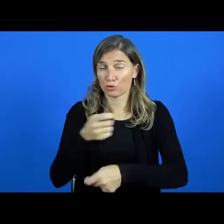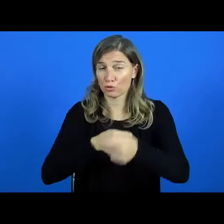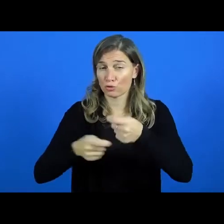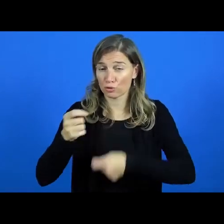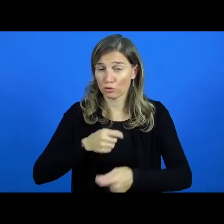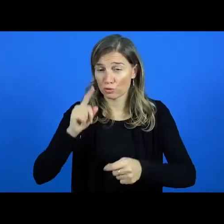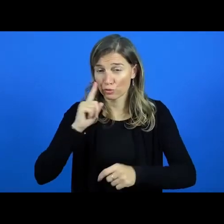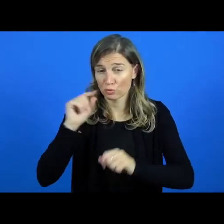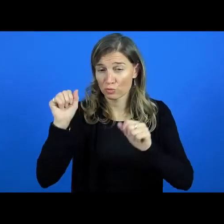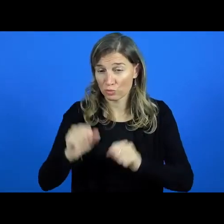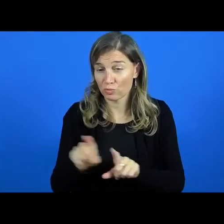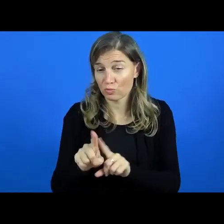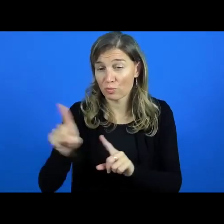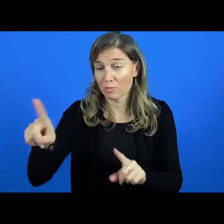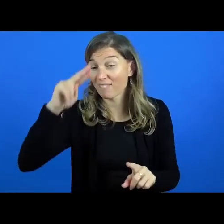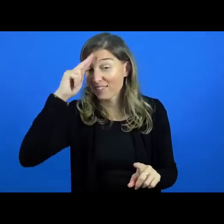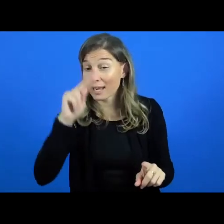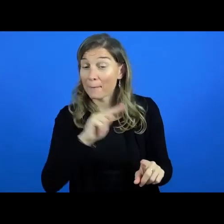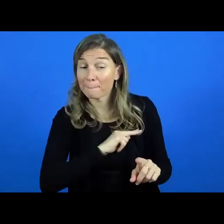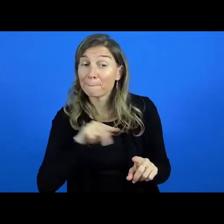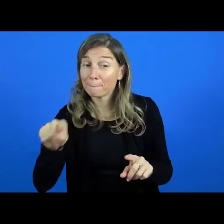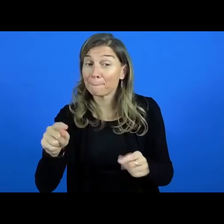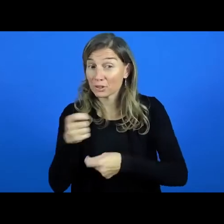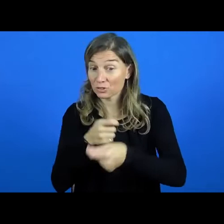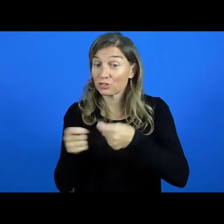which we investigated and criticized the Commission for this.